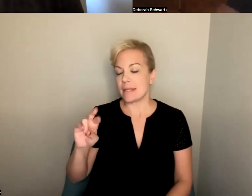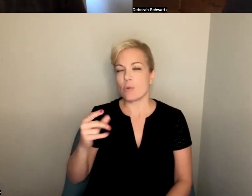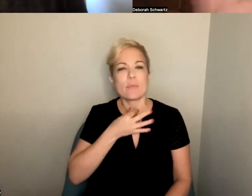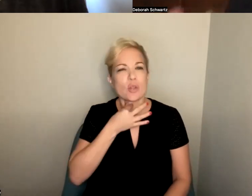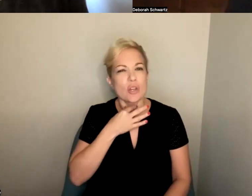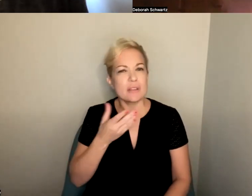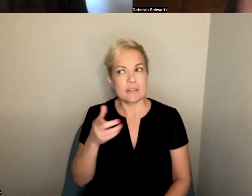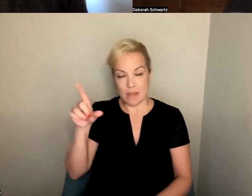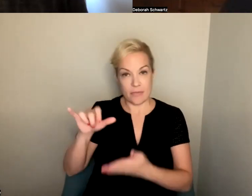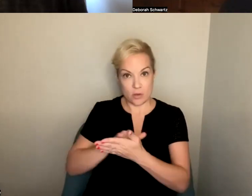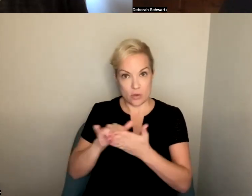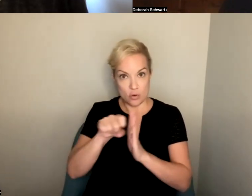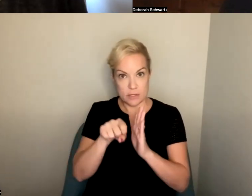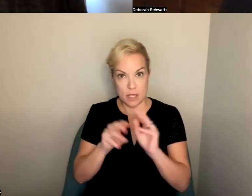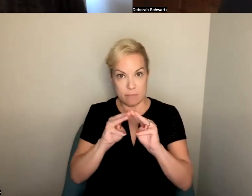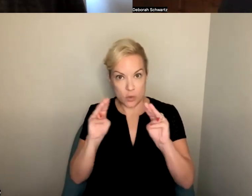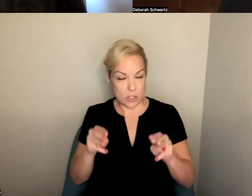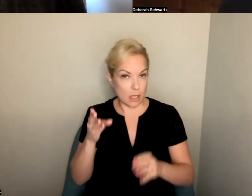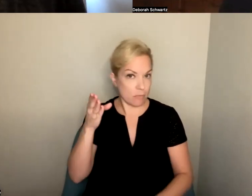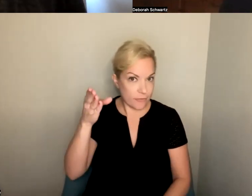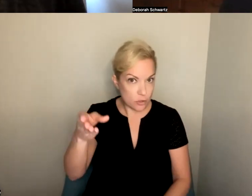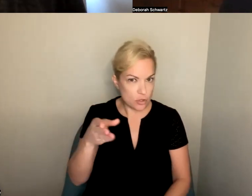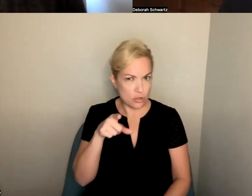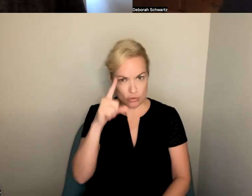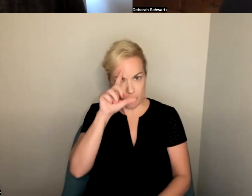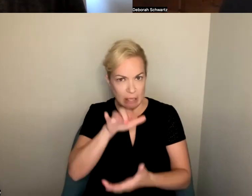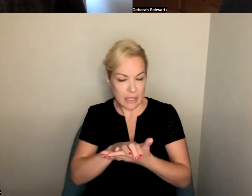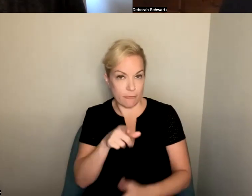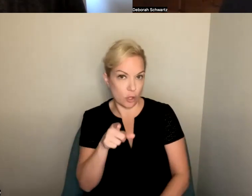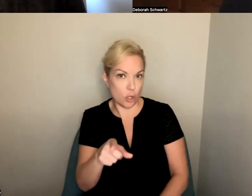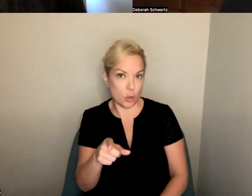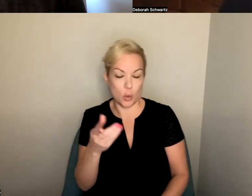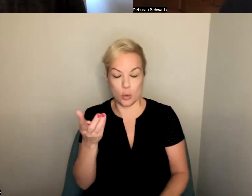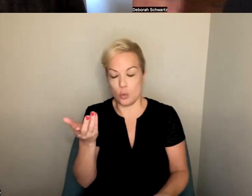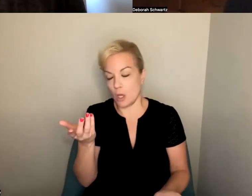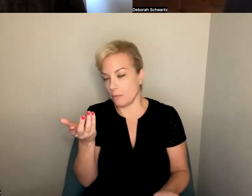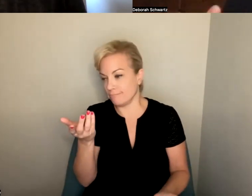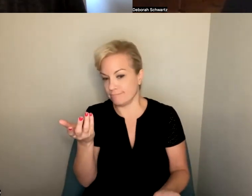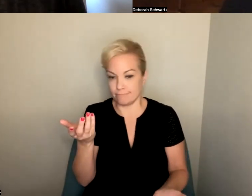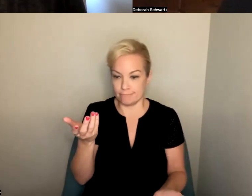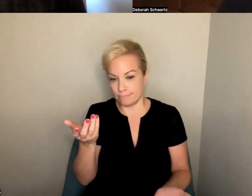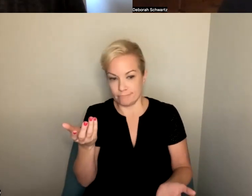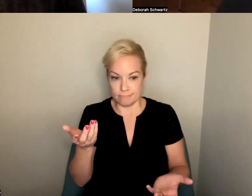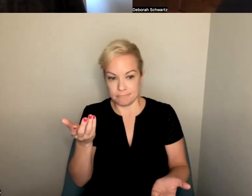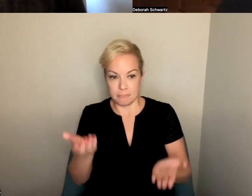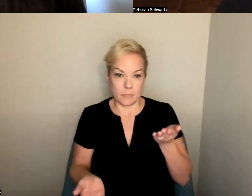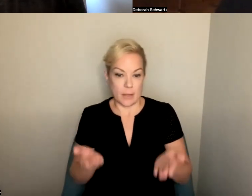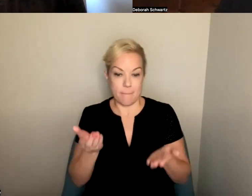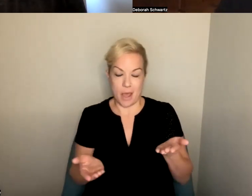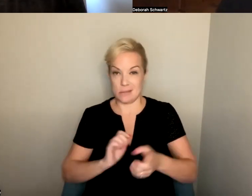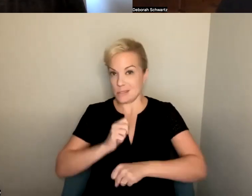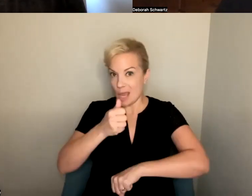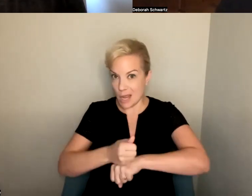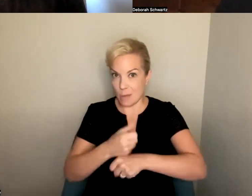Museum or somewhere else that you might be sort of creating some kind of exhibition that that would,